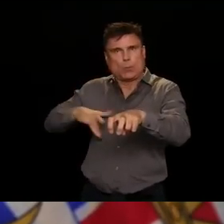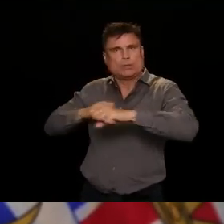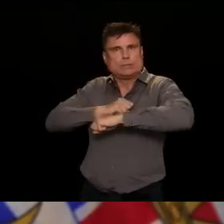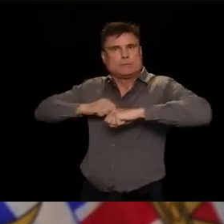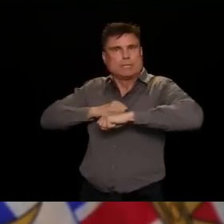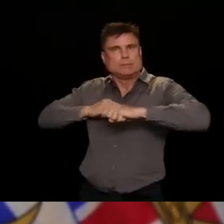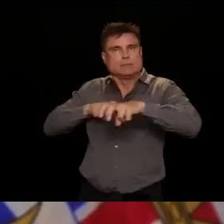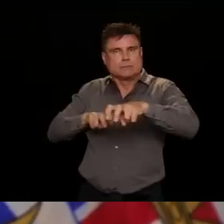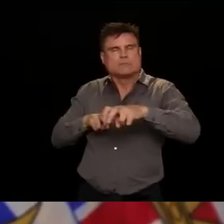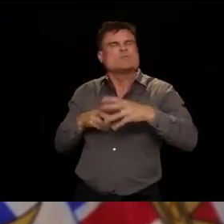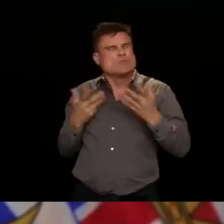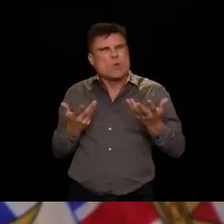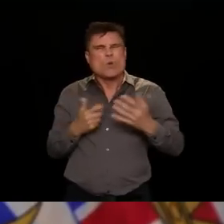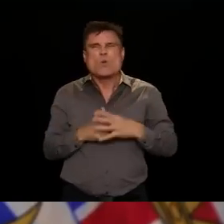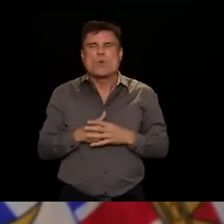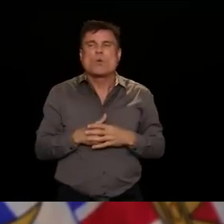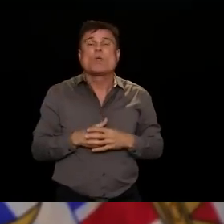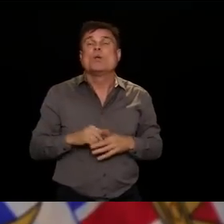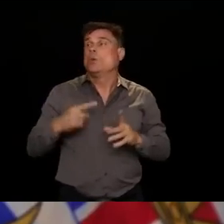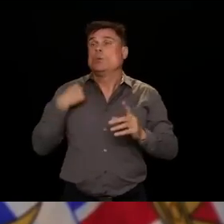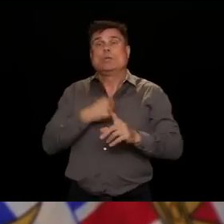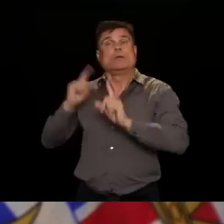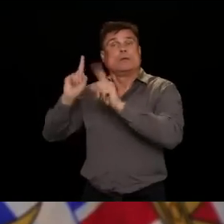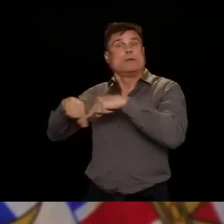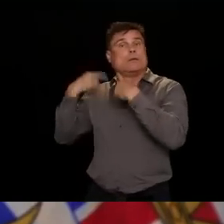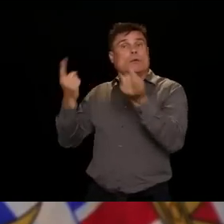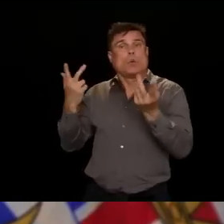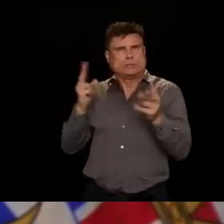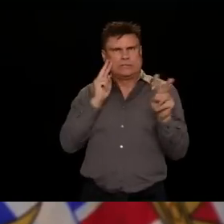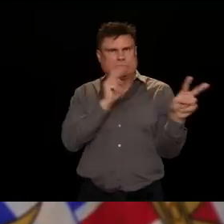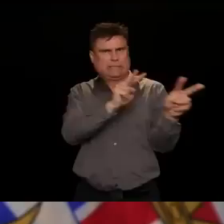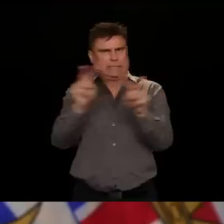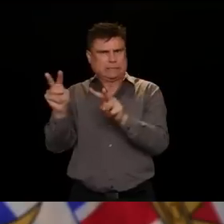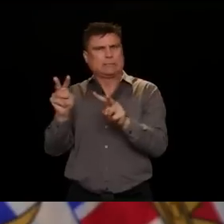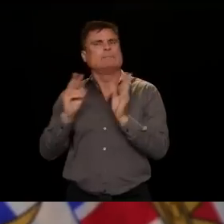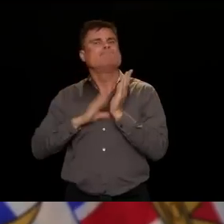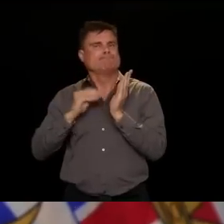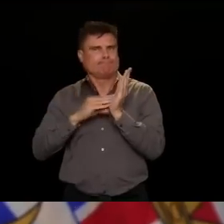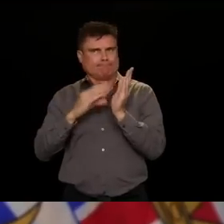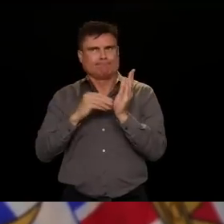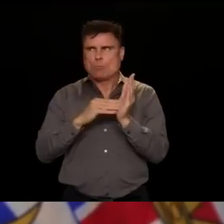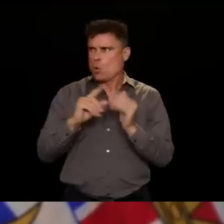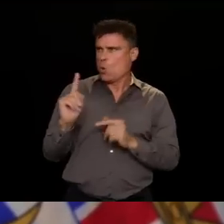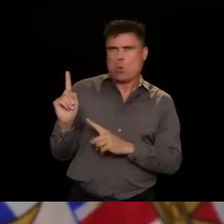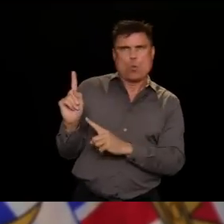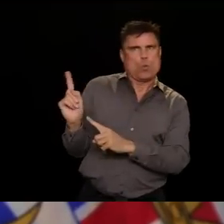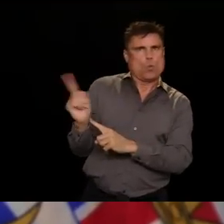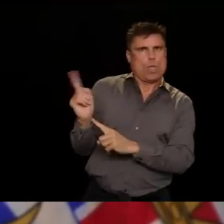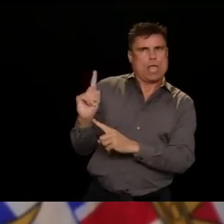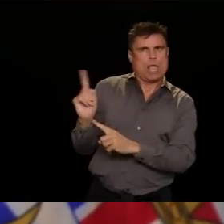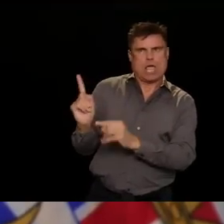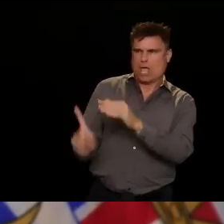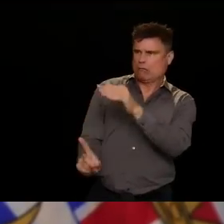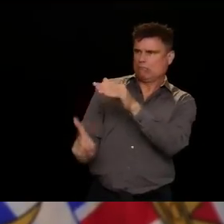rapid transmission. We have had some cautionary tales. We have had a family gathering where there was a lot of transmission.